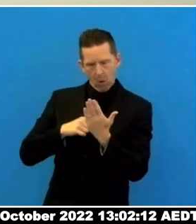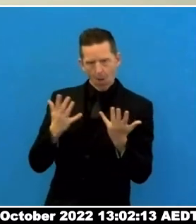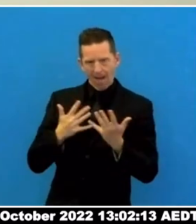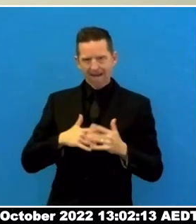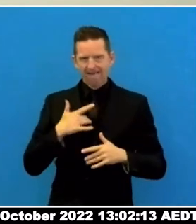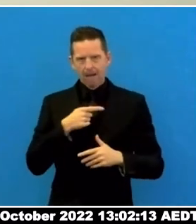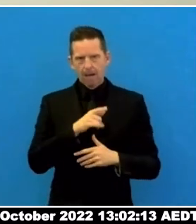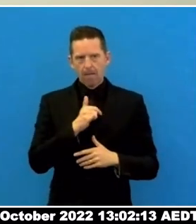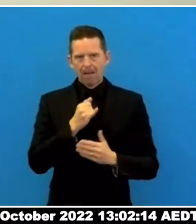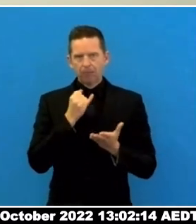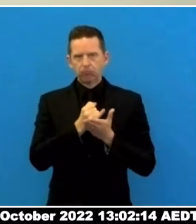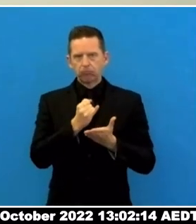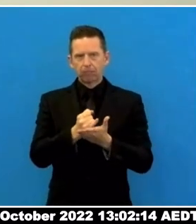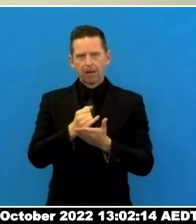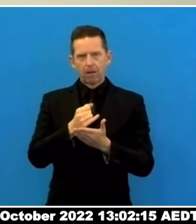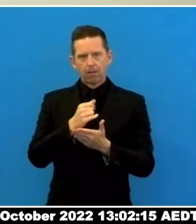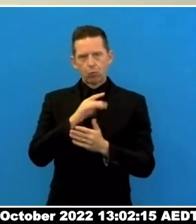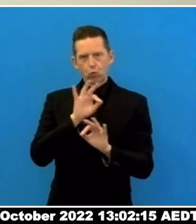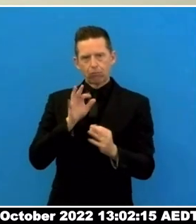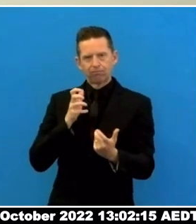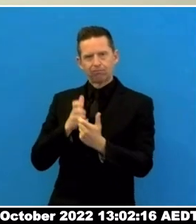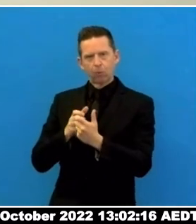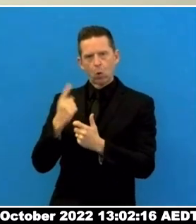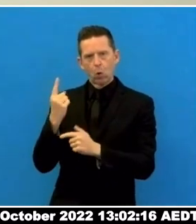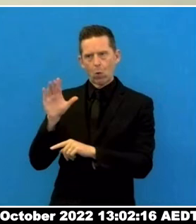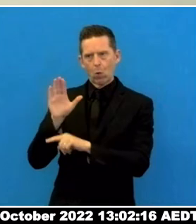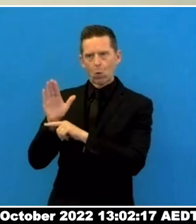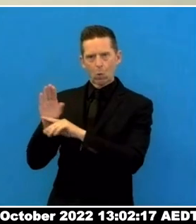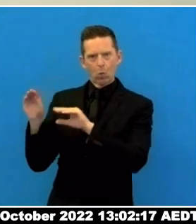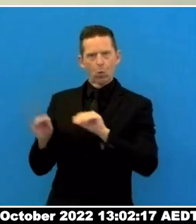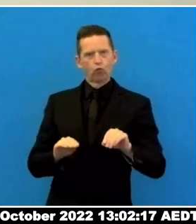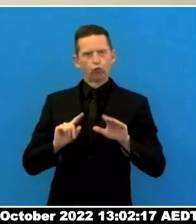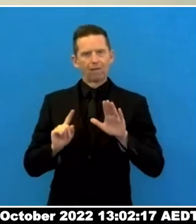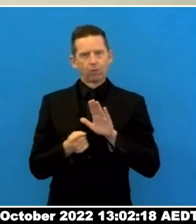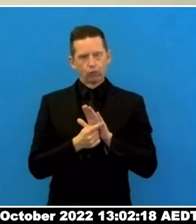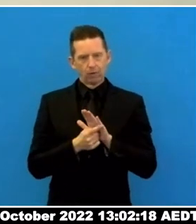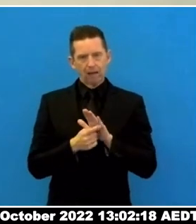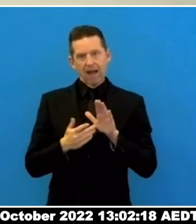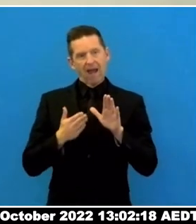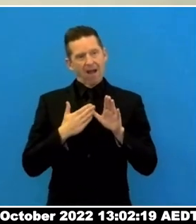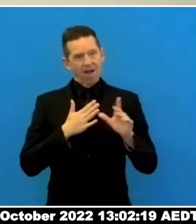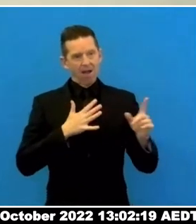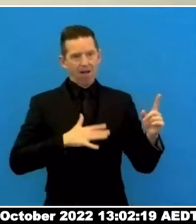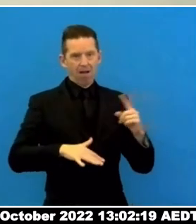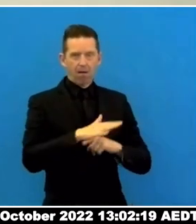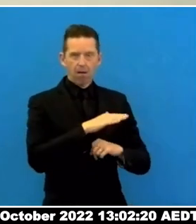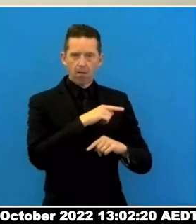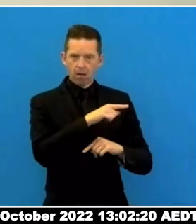for people from refugee backgrounds. That unless the system is trauma informed, people from refugee backgrounds